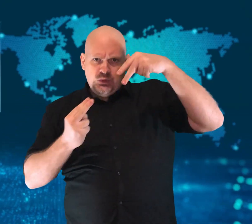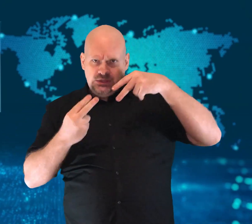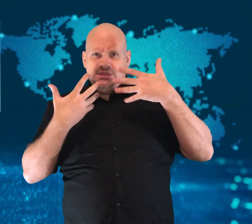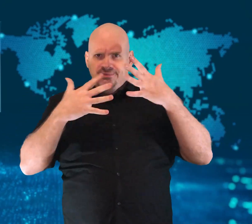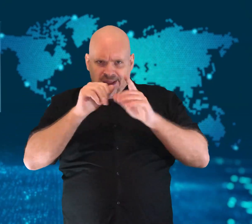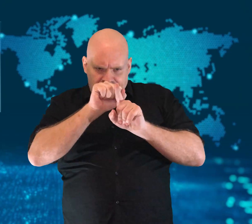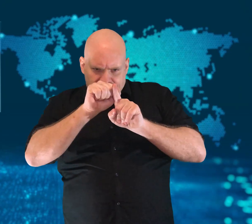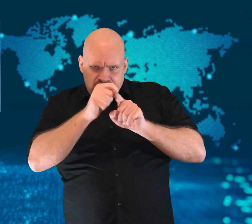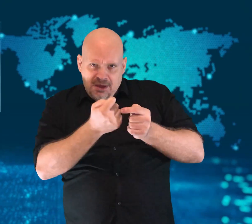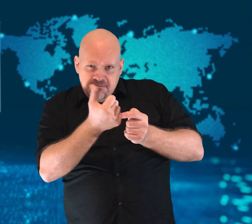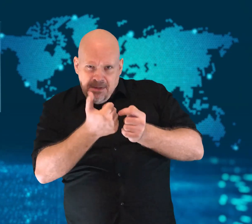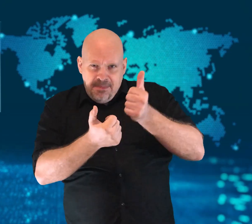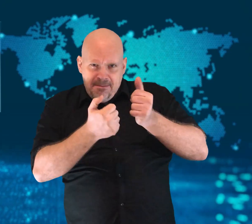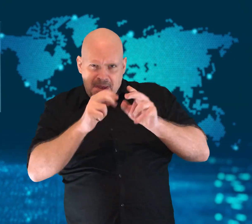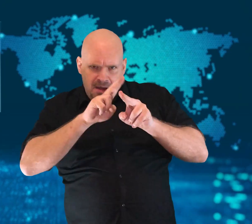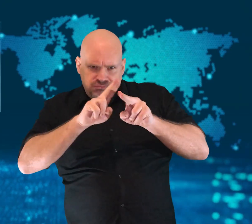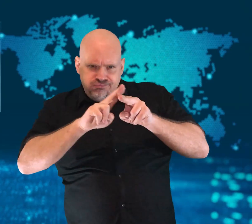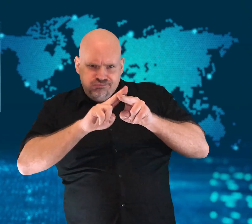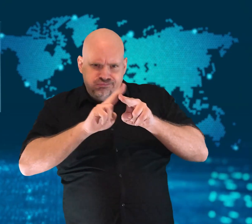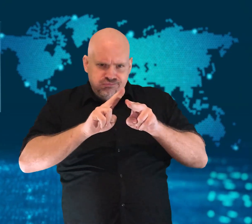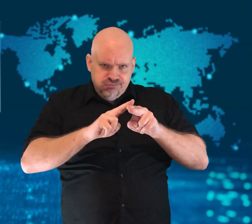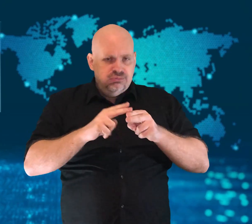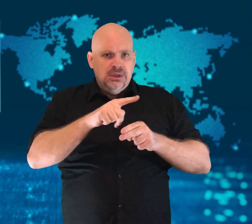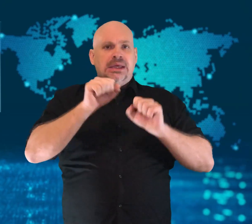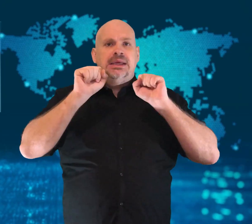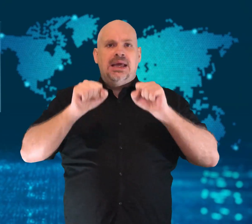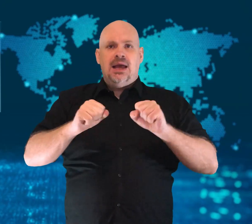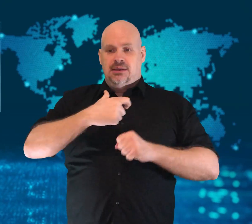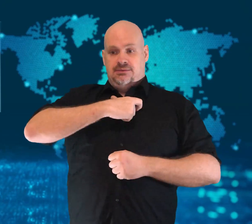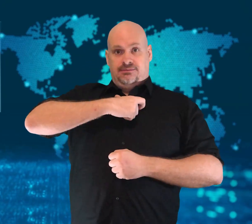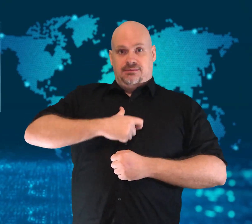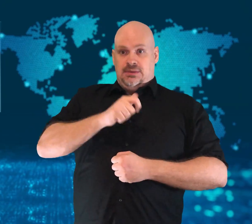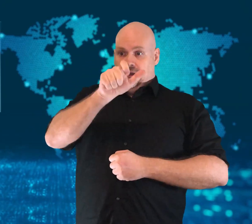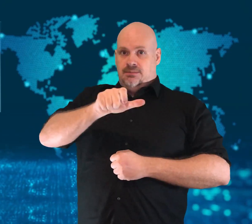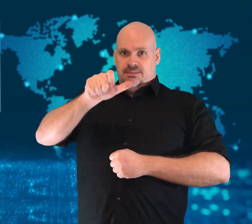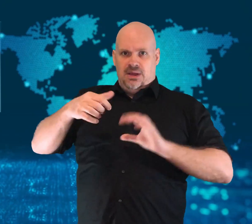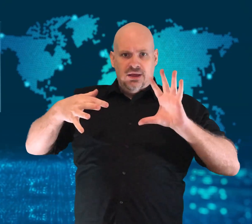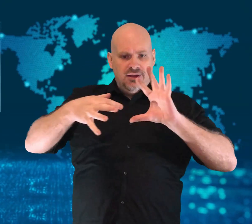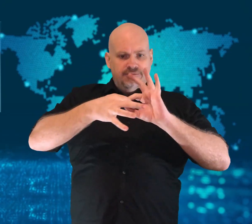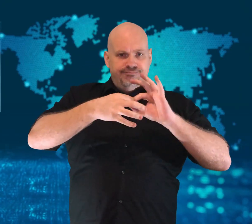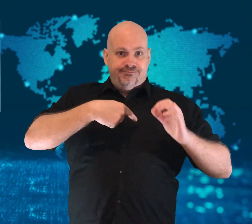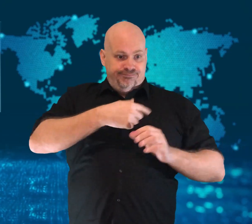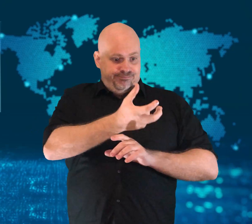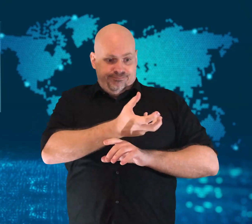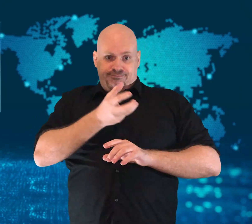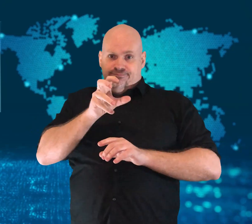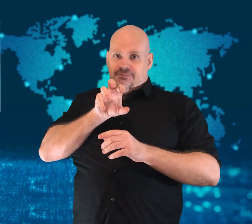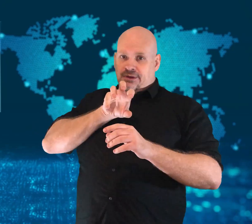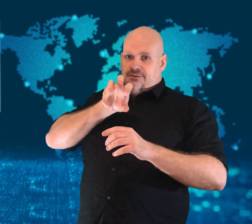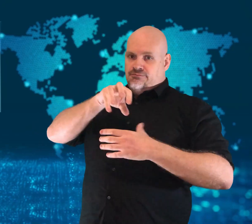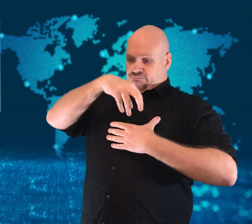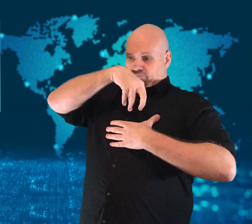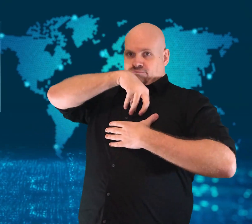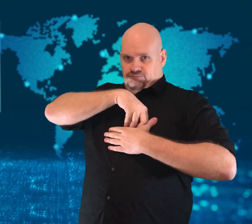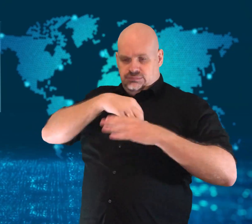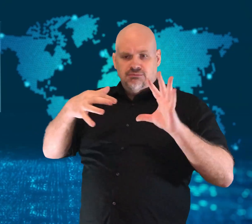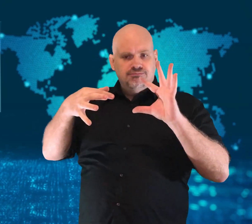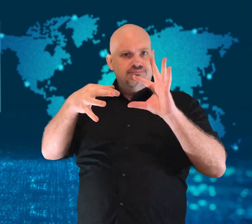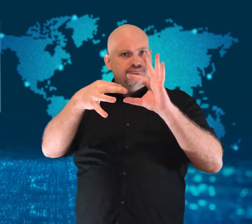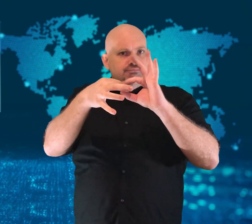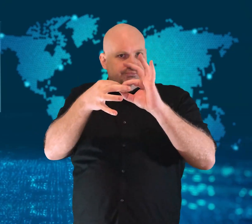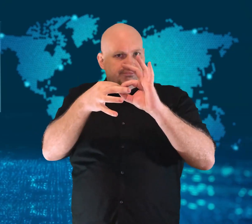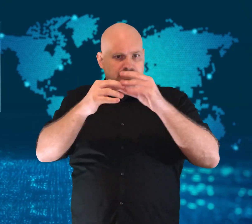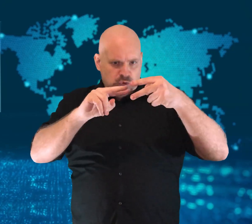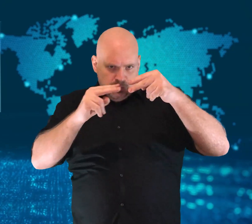that would have led to the rejection of the heart in a human.